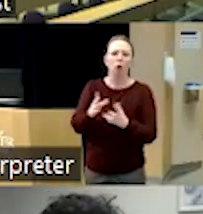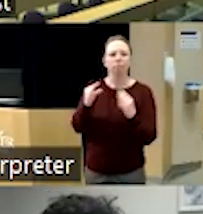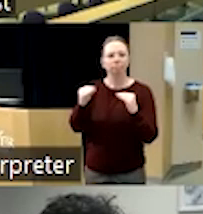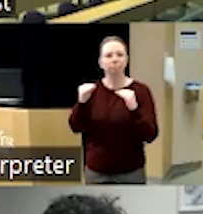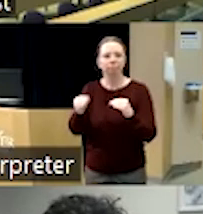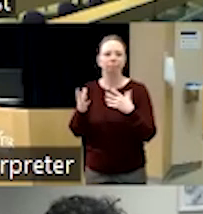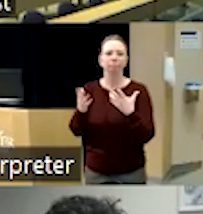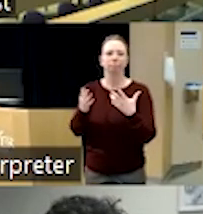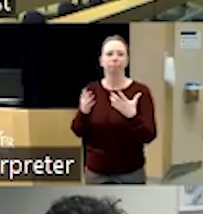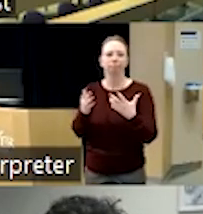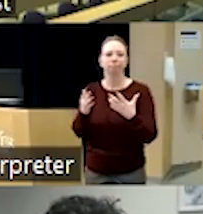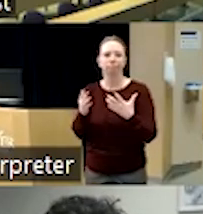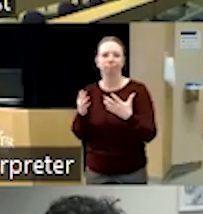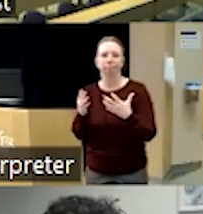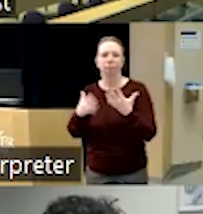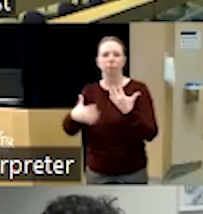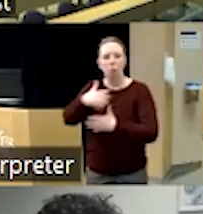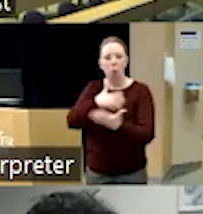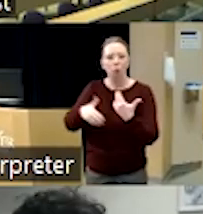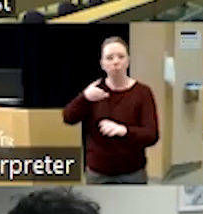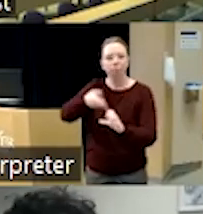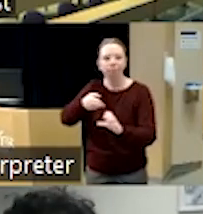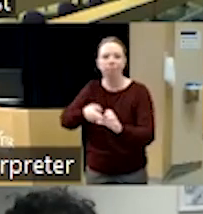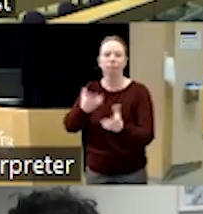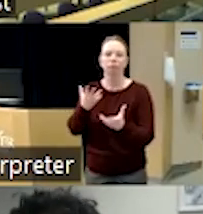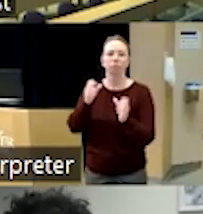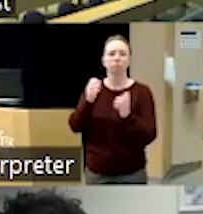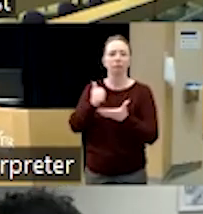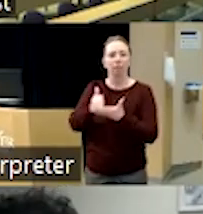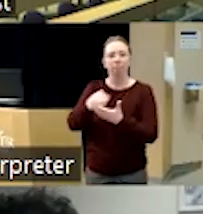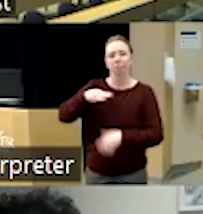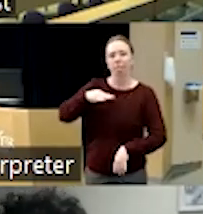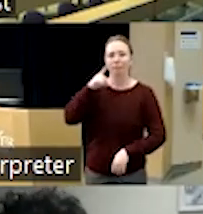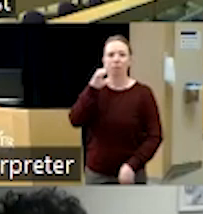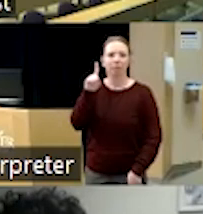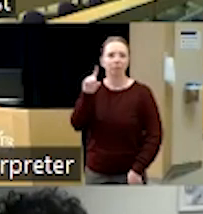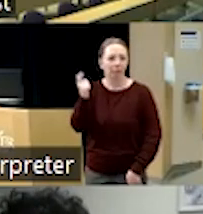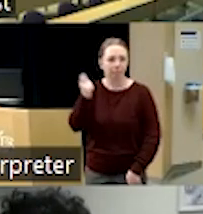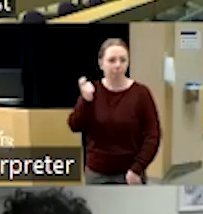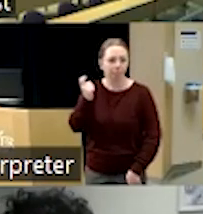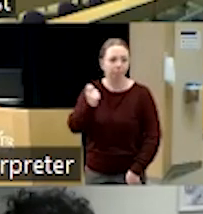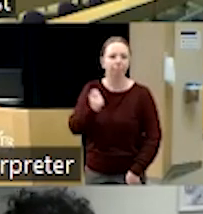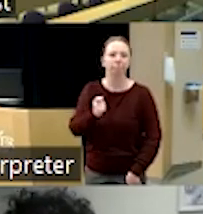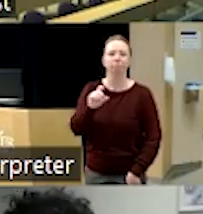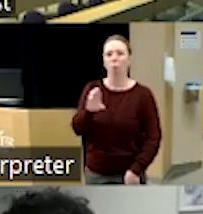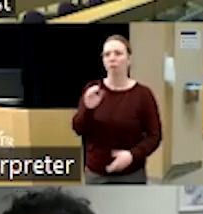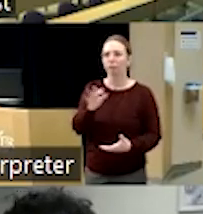um and if if patients have to apply for um for retirement or if for disability